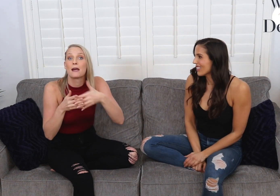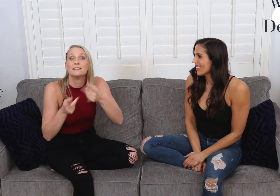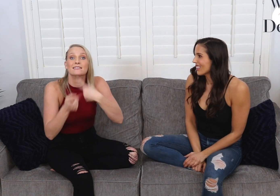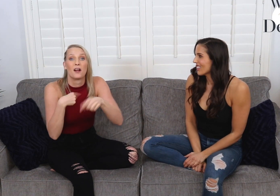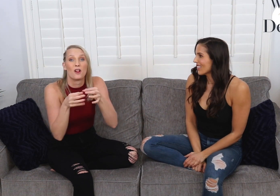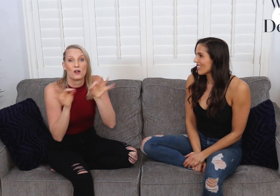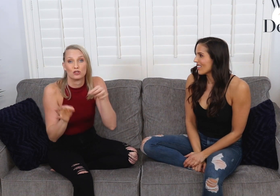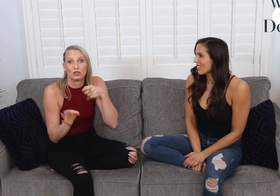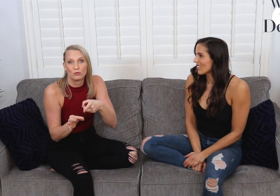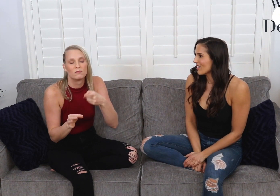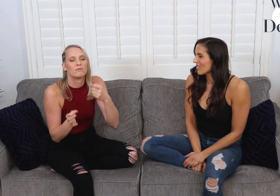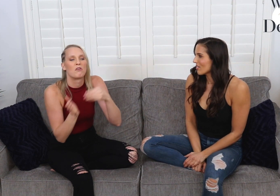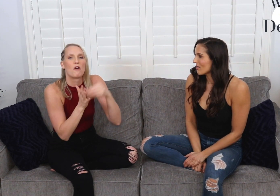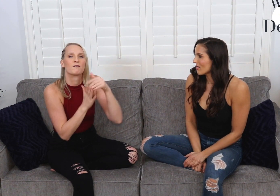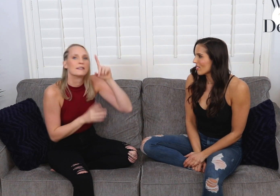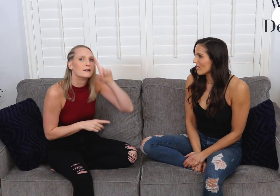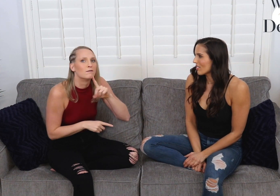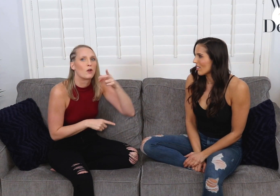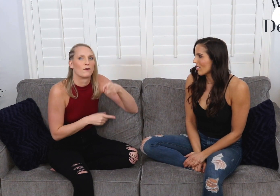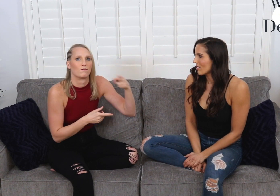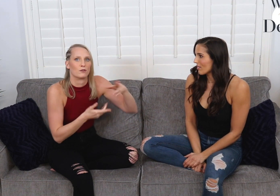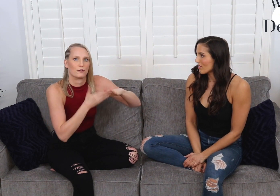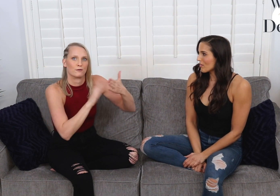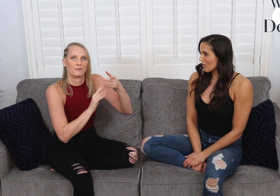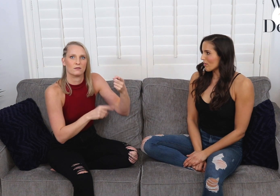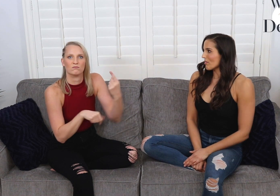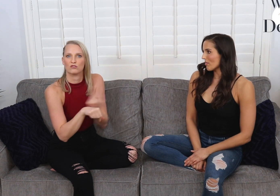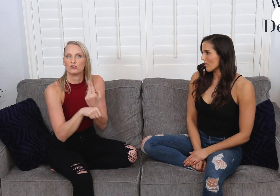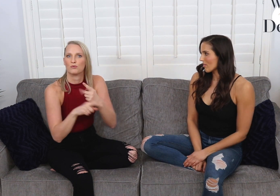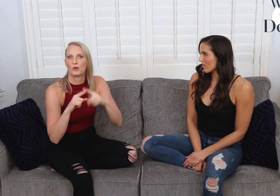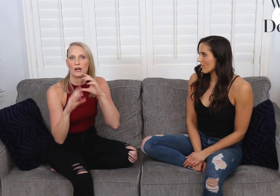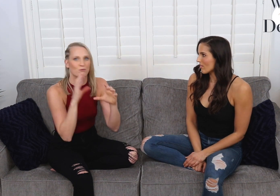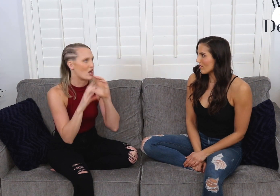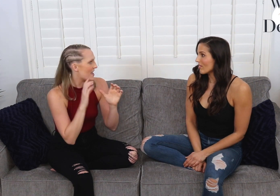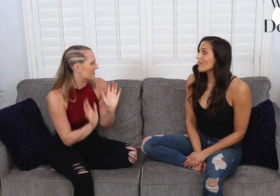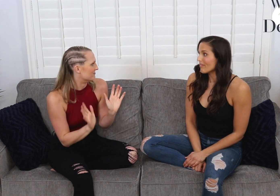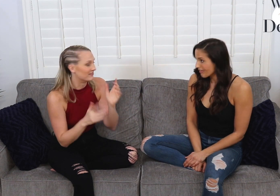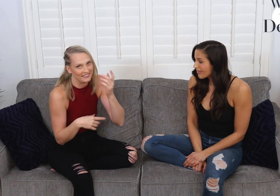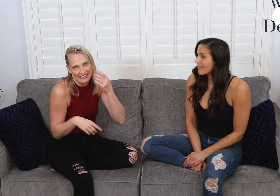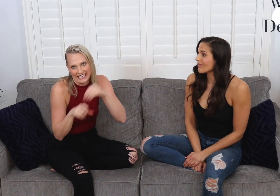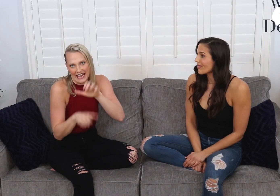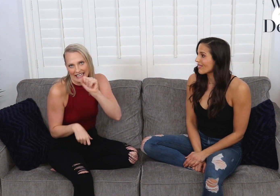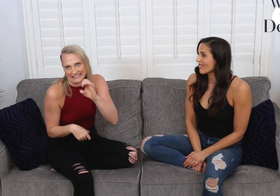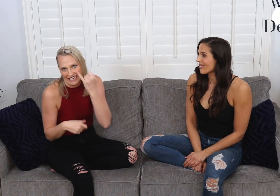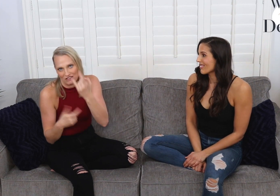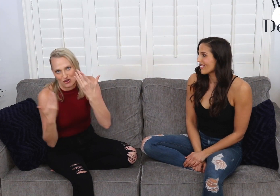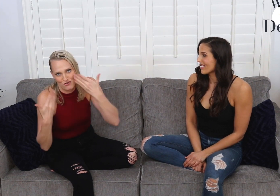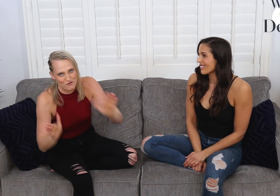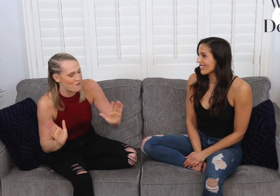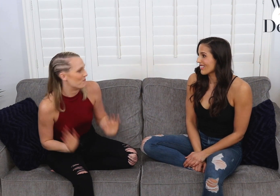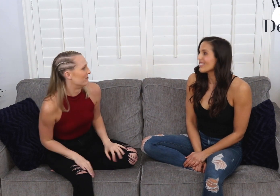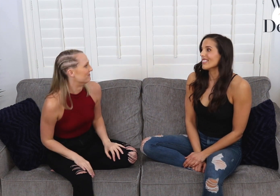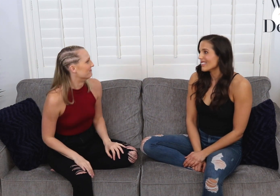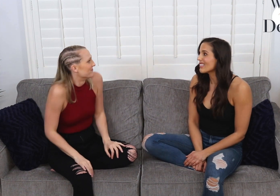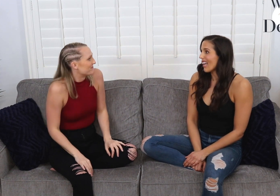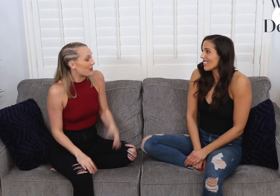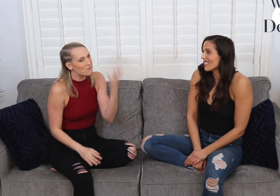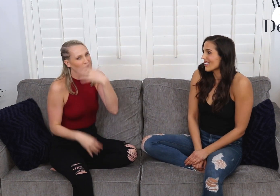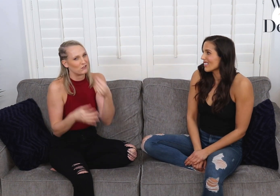So American Sign Language,is a language that the Deaf community uses to communicate, in case you didn't know.